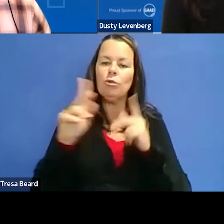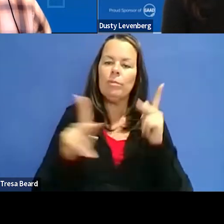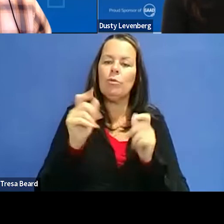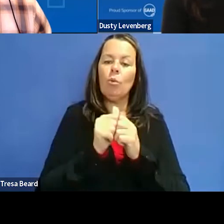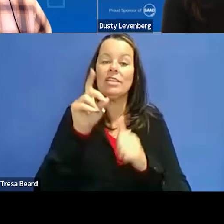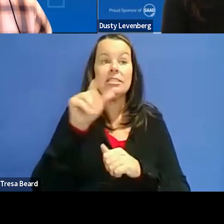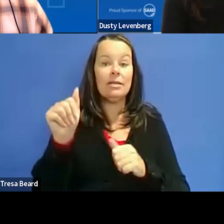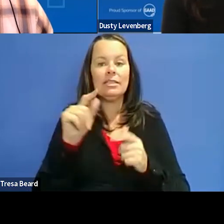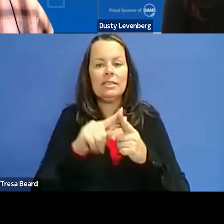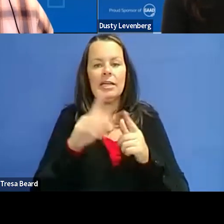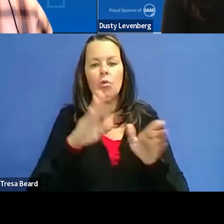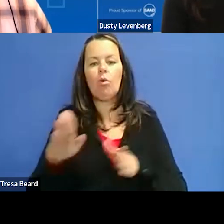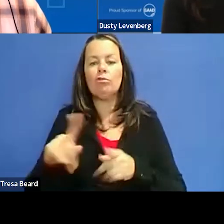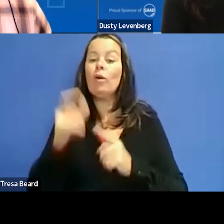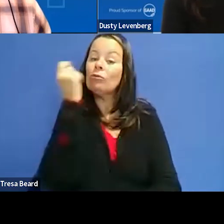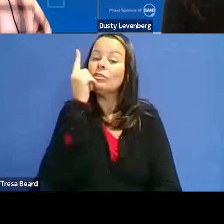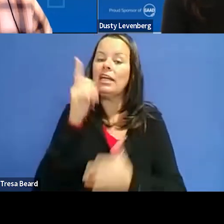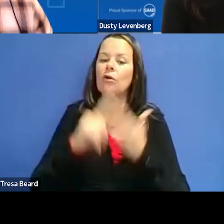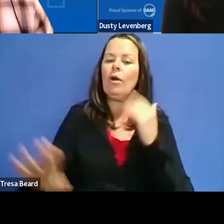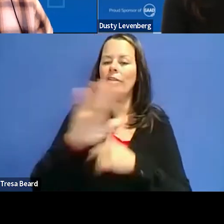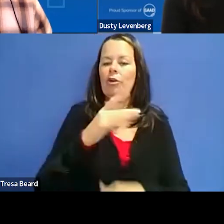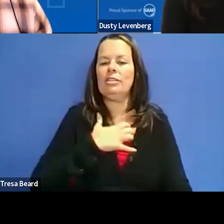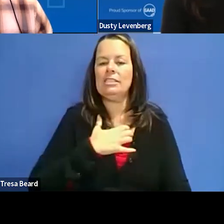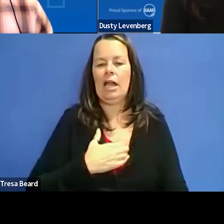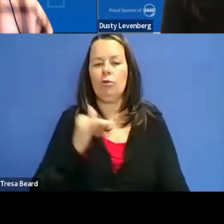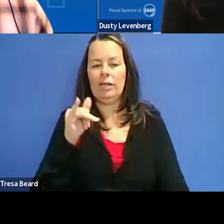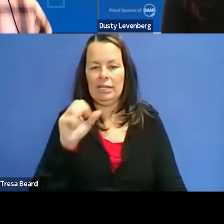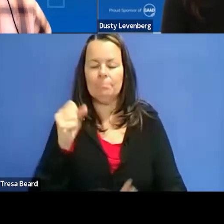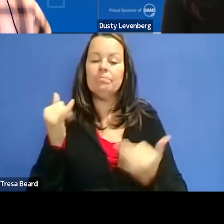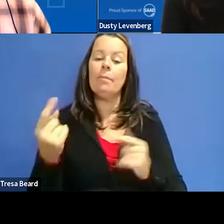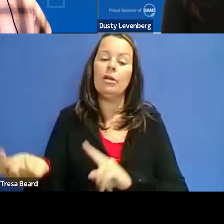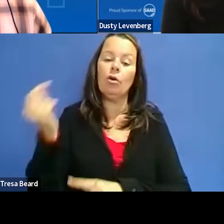Now I'm going to go back again to Gary Morin and our previous conversation.